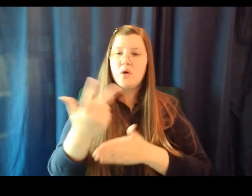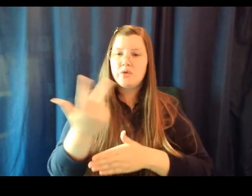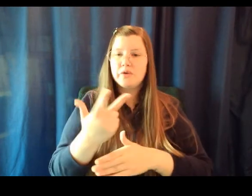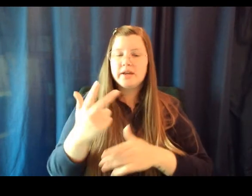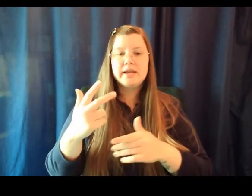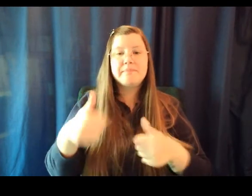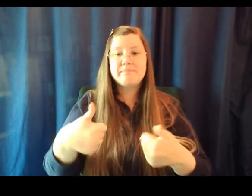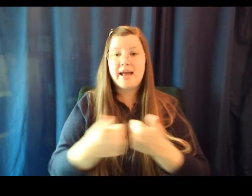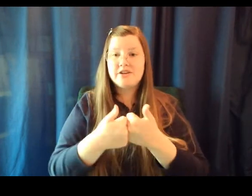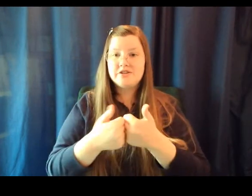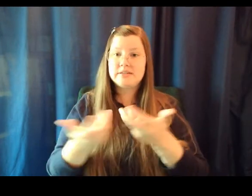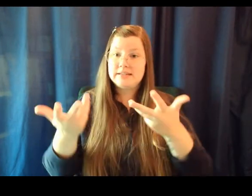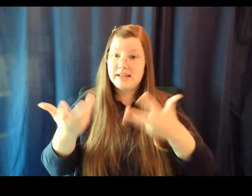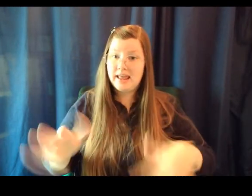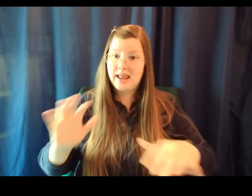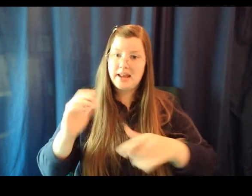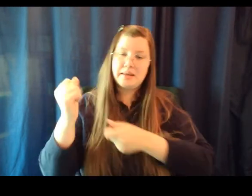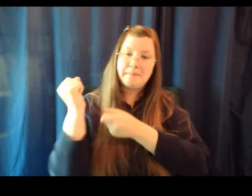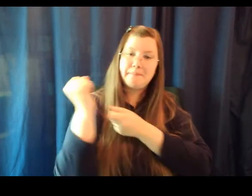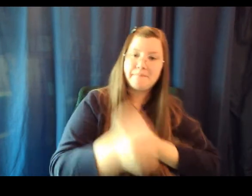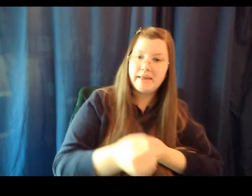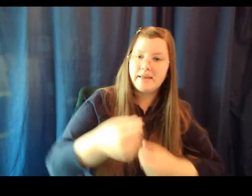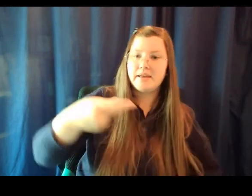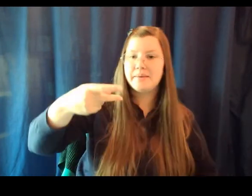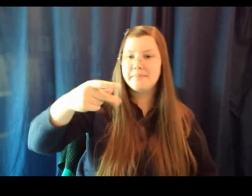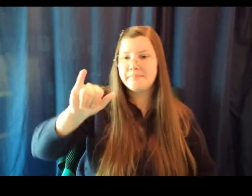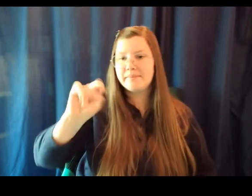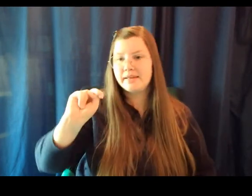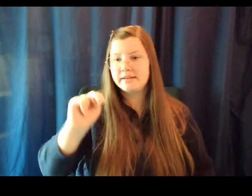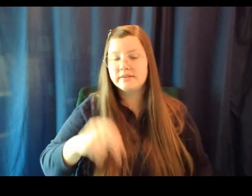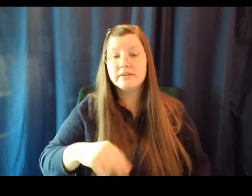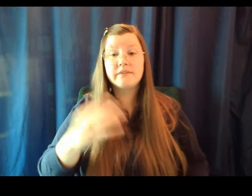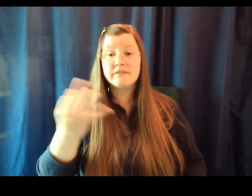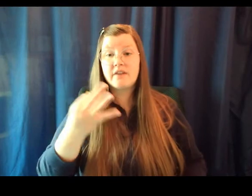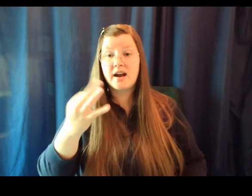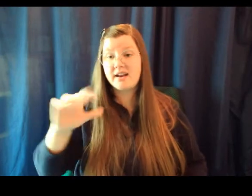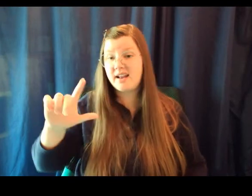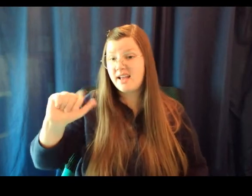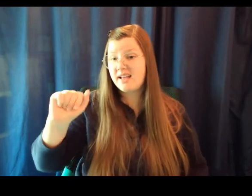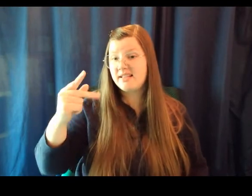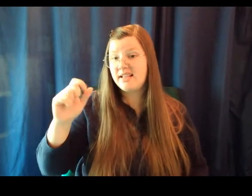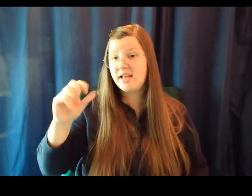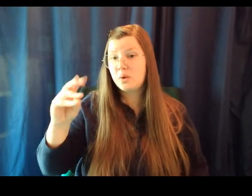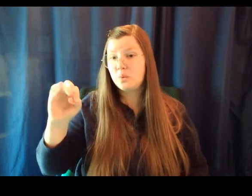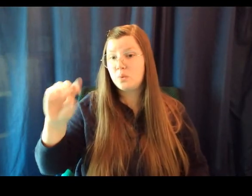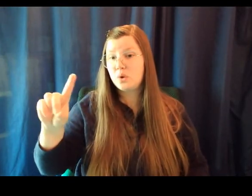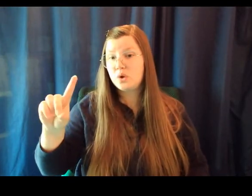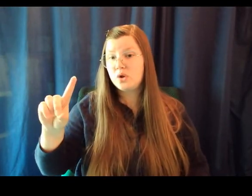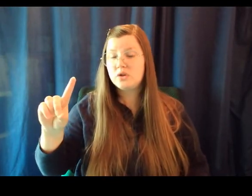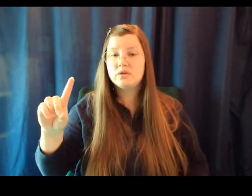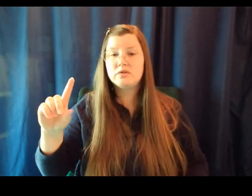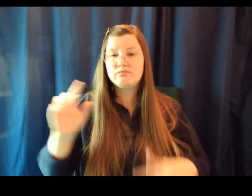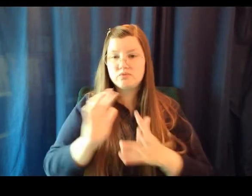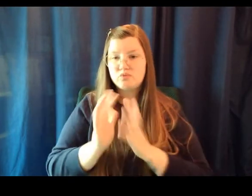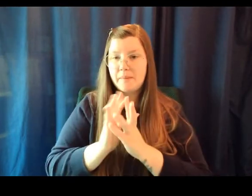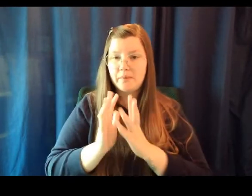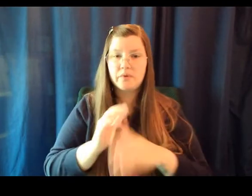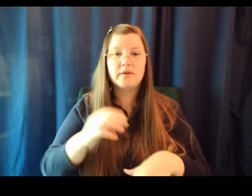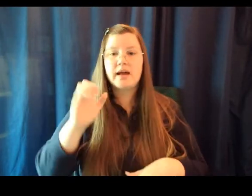On Friday at the Lakewood Scramble Emily Reed went 2-0 with both wins by Pins.